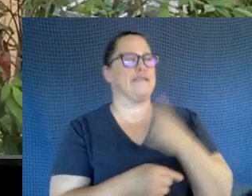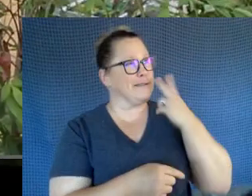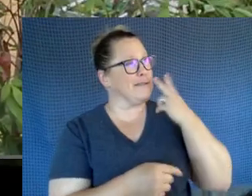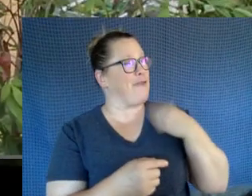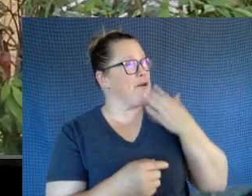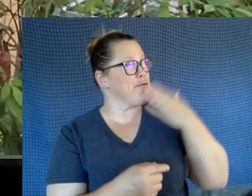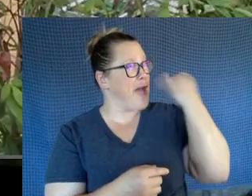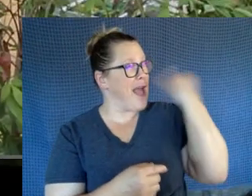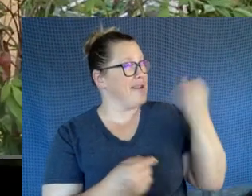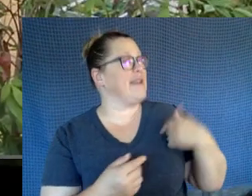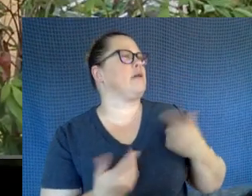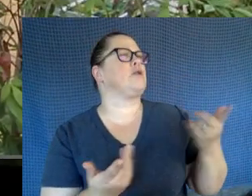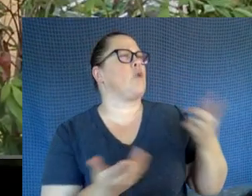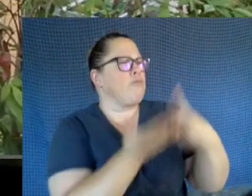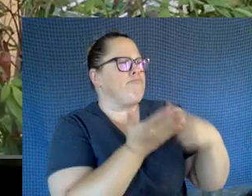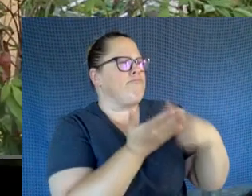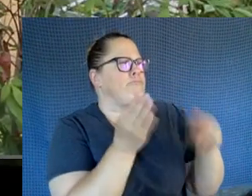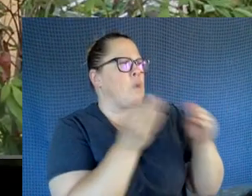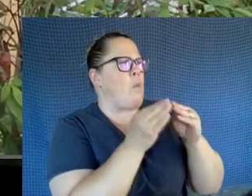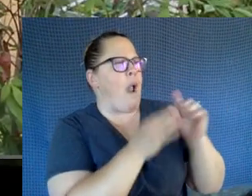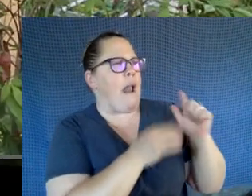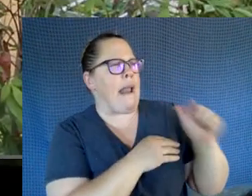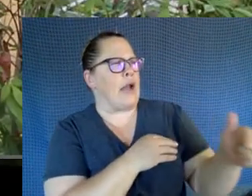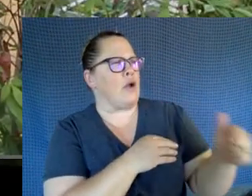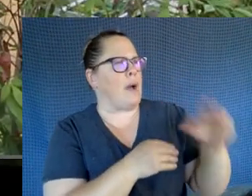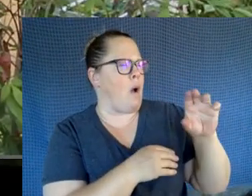later about collage but it's really important I think for this particular